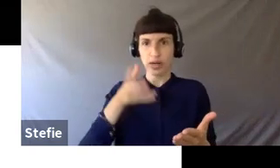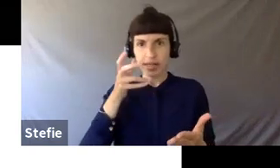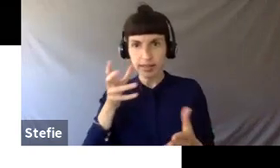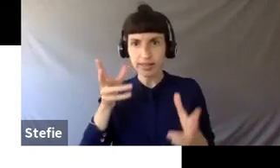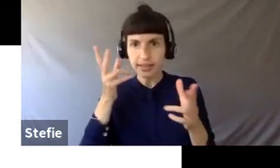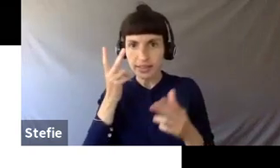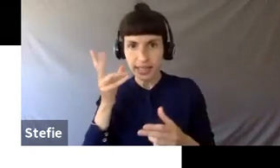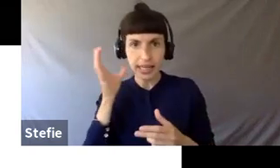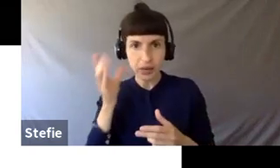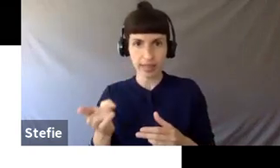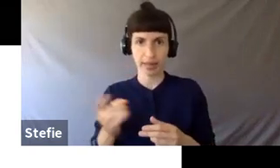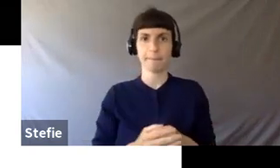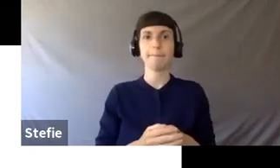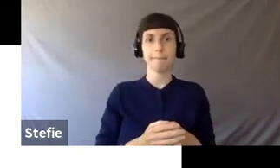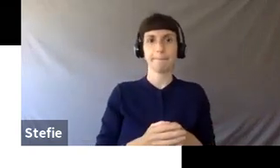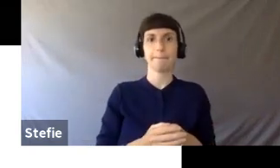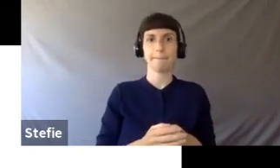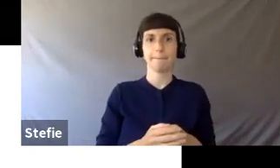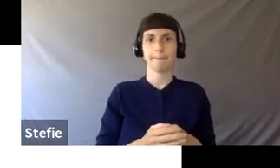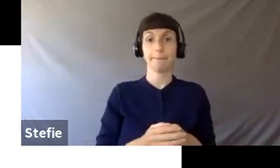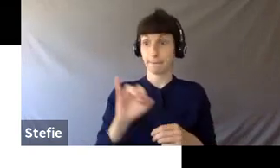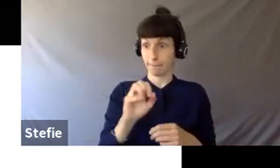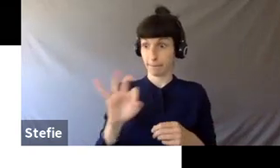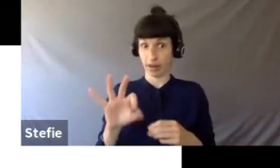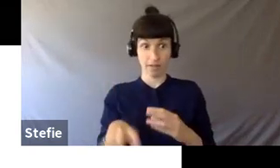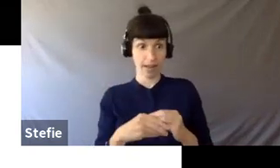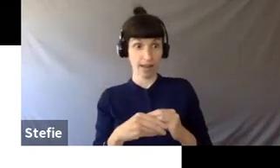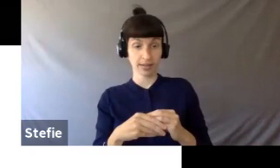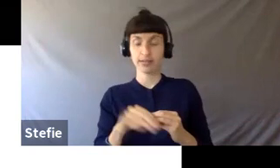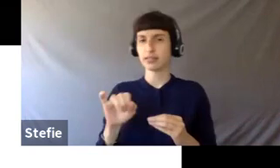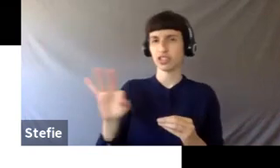interactive and easy because they feel heard. Jeff, do you have anything to add?